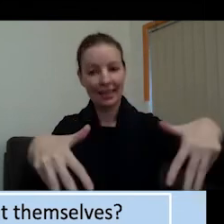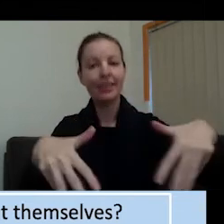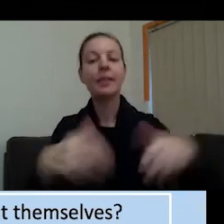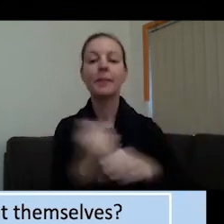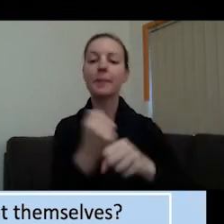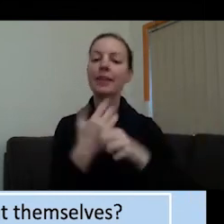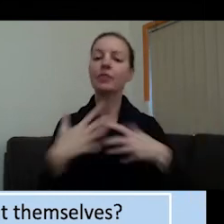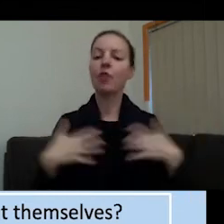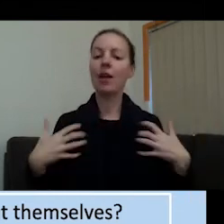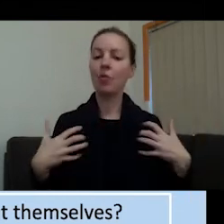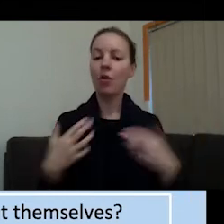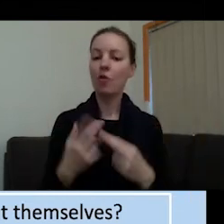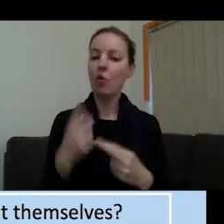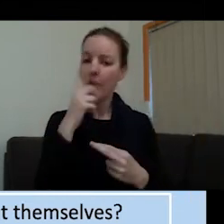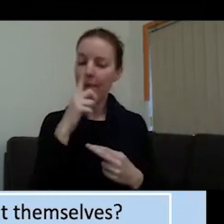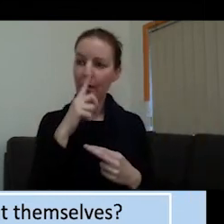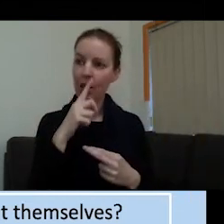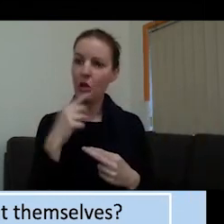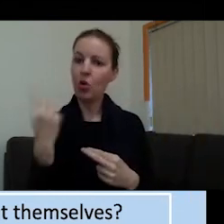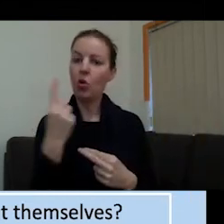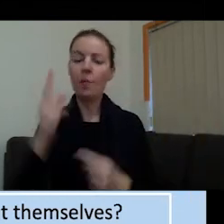people who might not think of themselves as having much power in